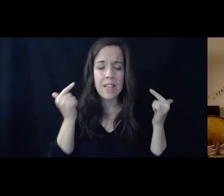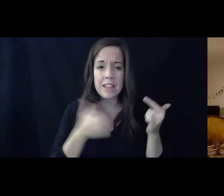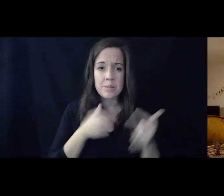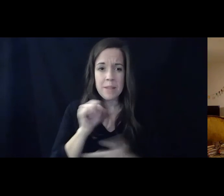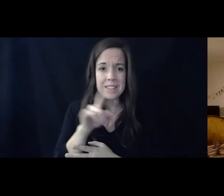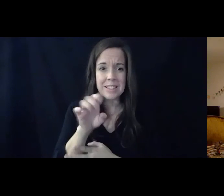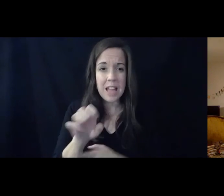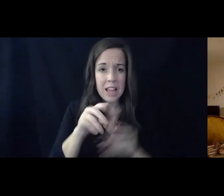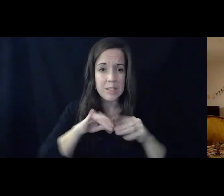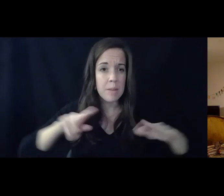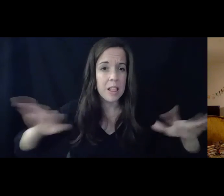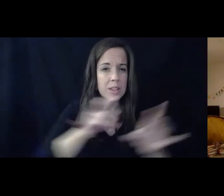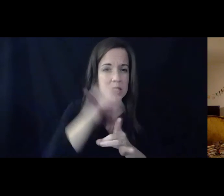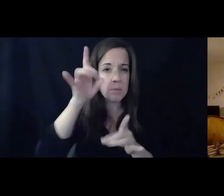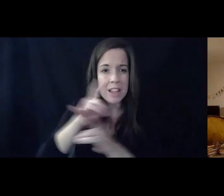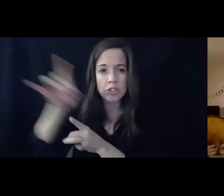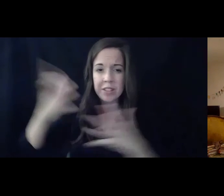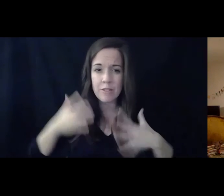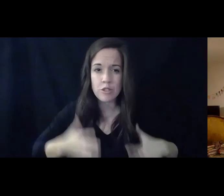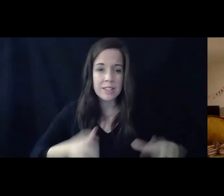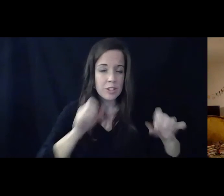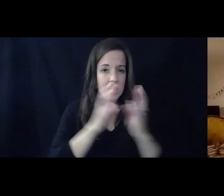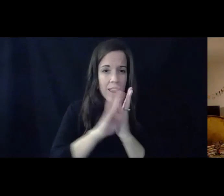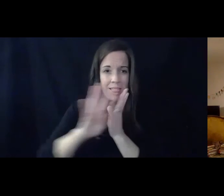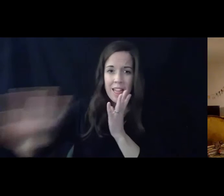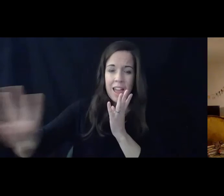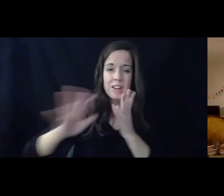of dresses on a line of possibility, lives in which I am the brides-